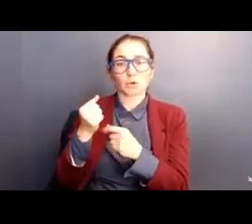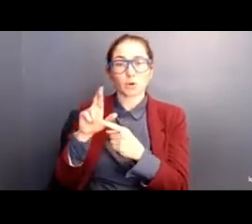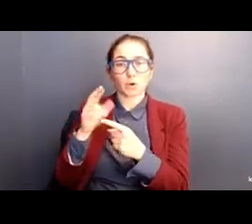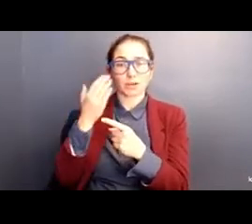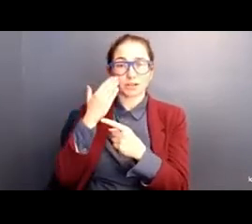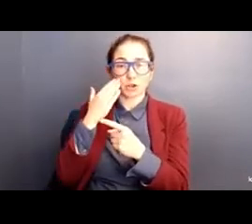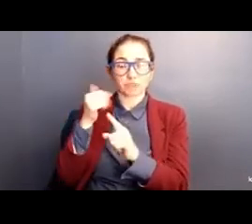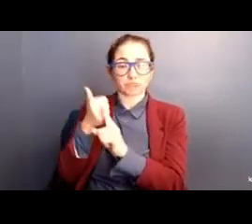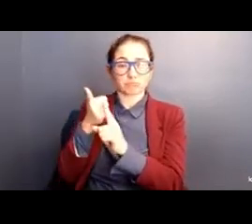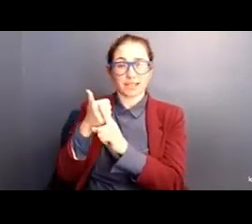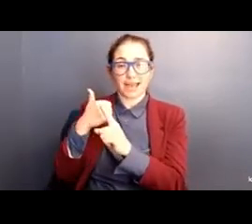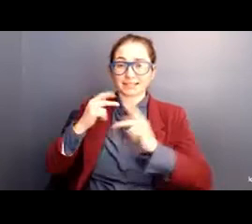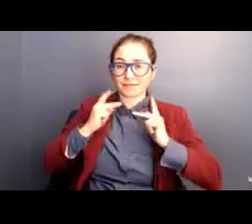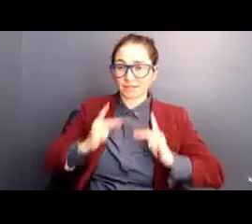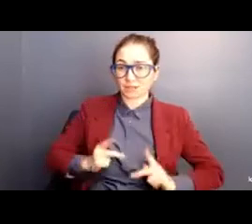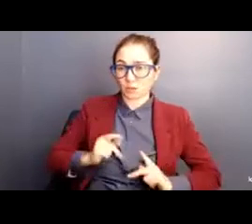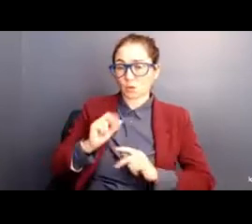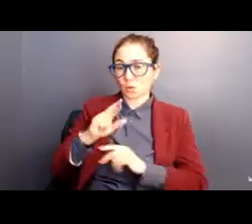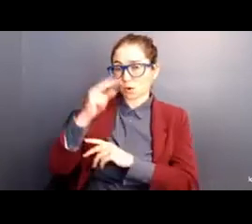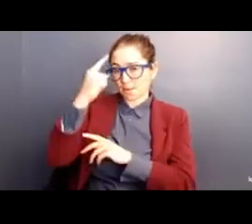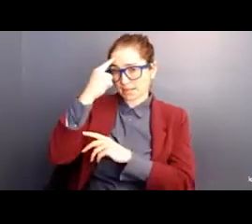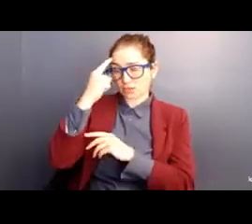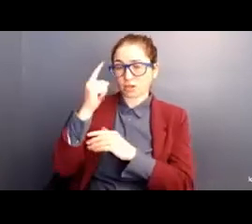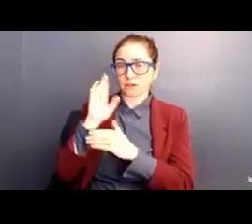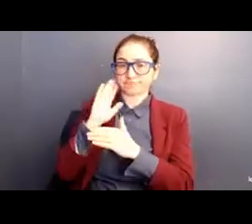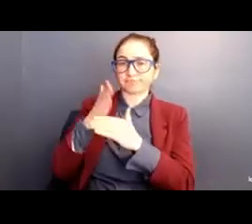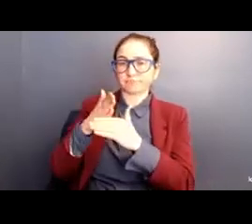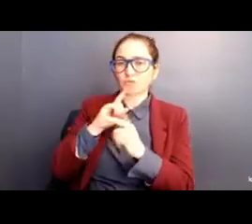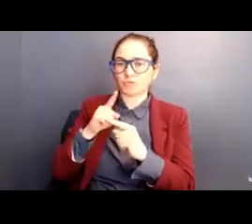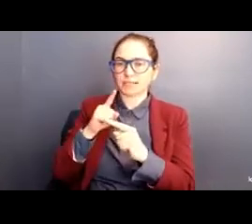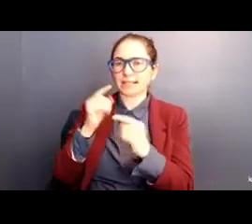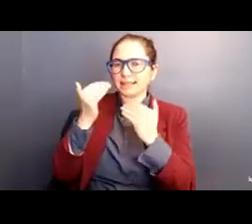physical or mental impairment that substantially limits one or more